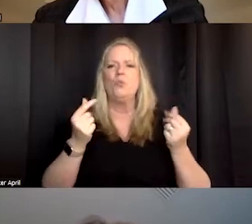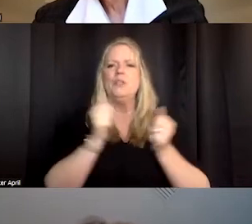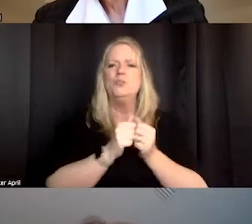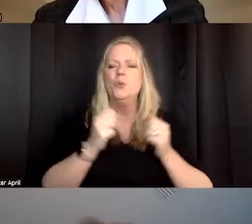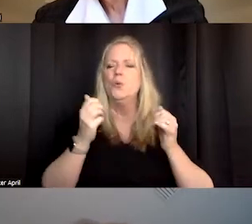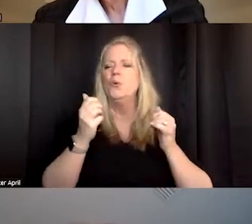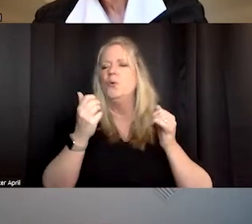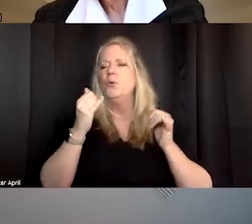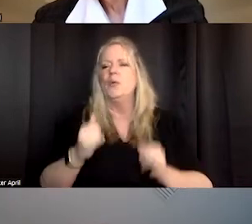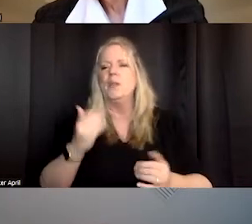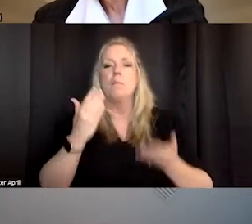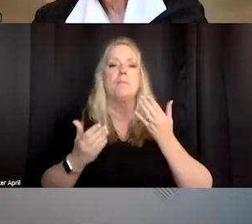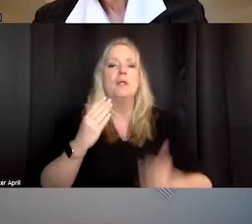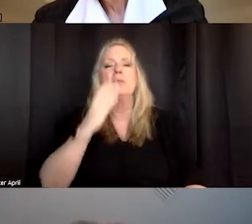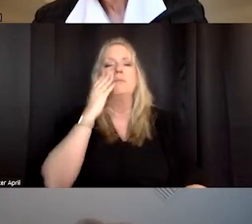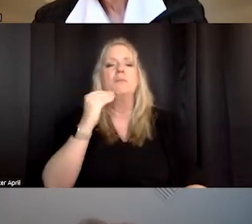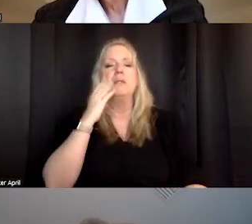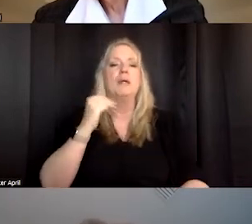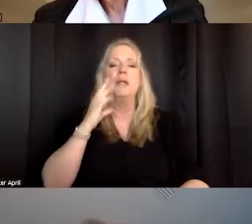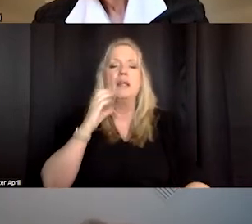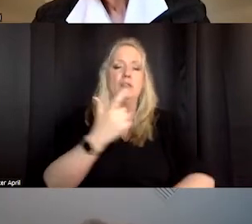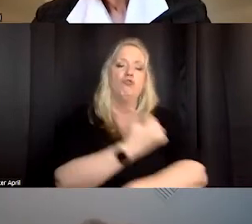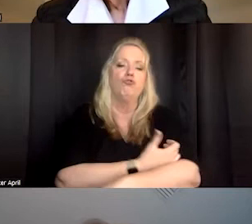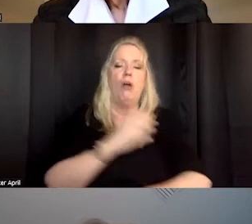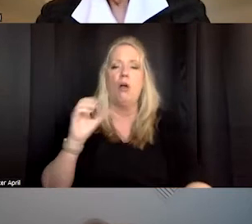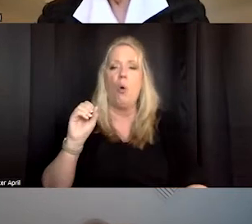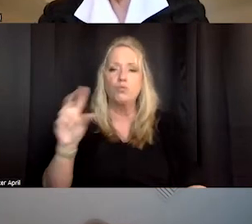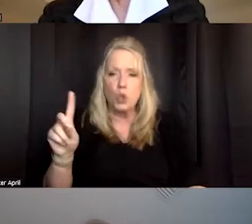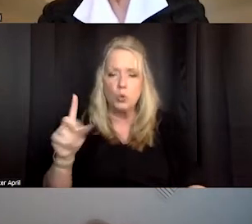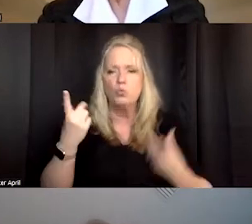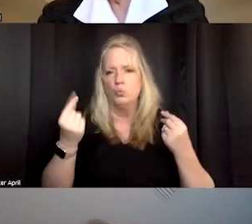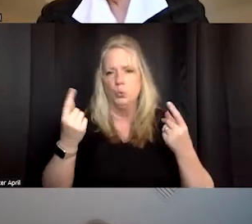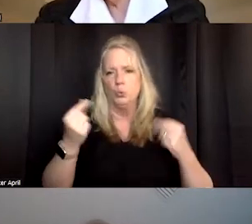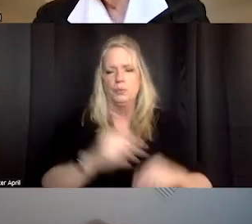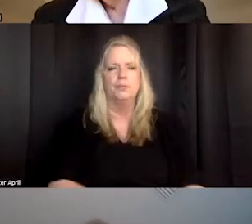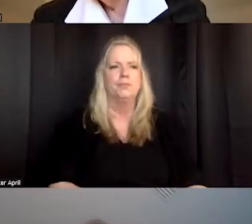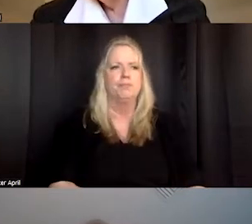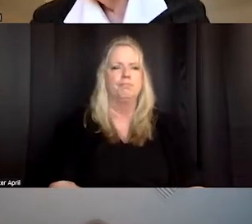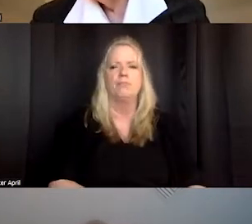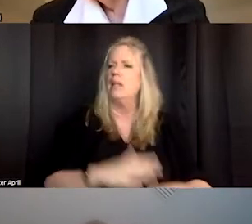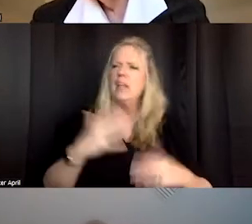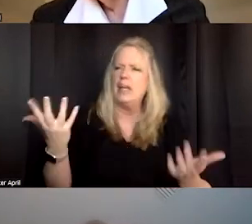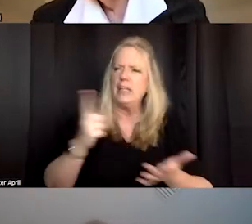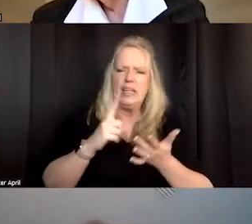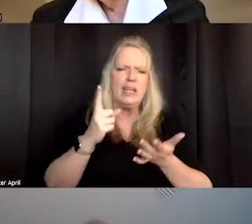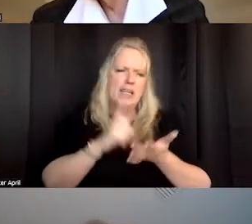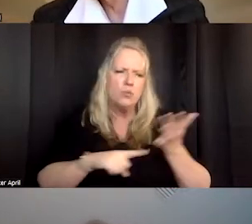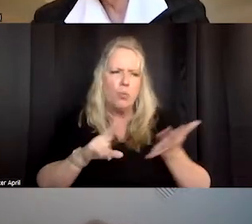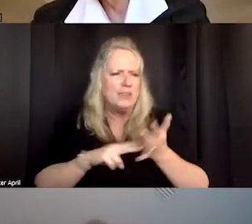THAT, THAT MIGHT BE EXPERIENCING A DRUG OVERDOSE? >> IN WHAT SENSE? IN THOSE CASES,